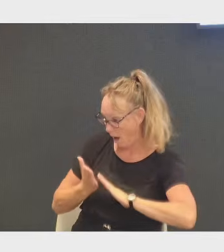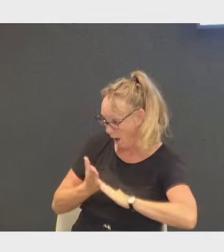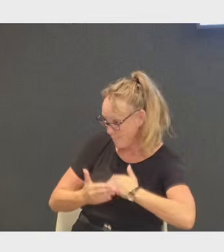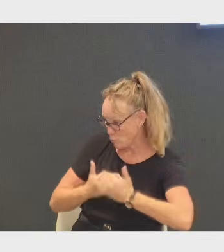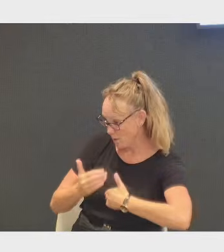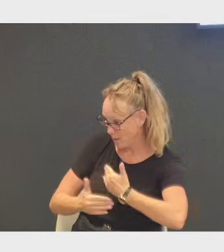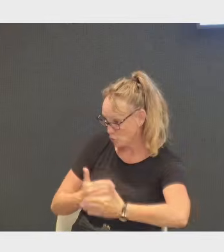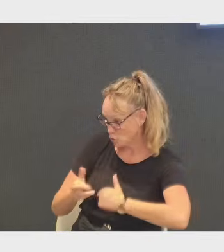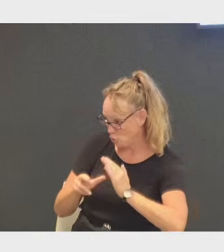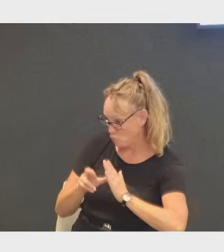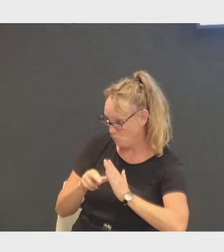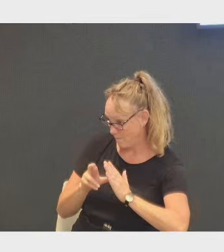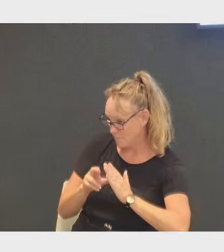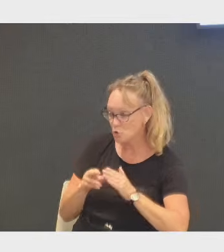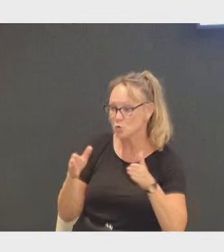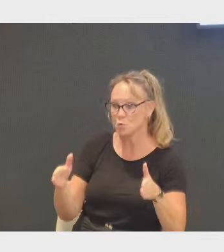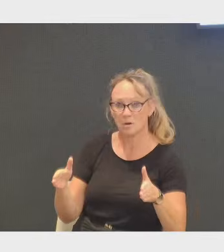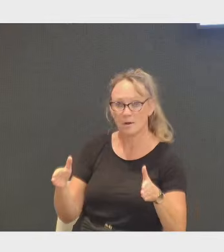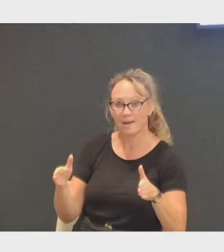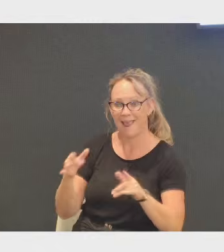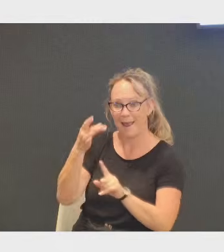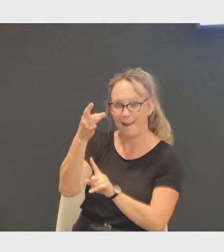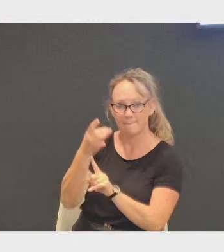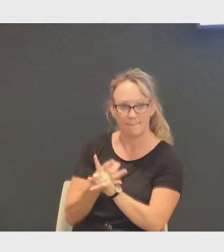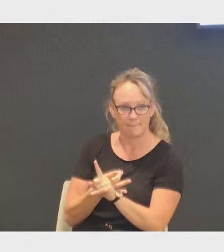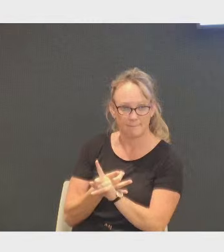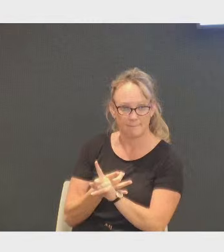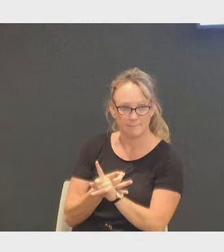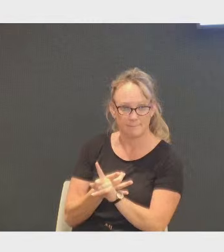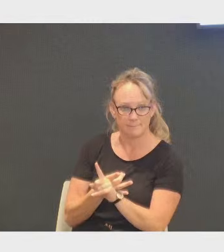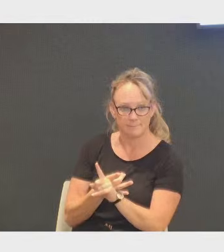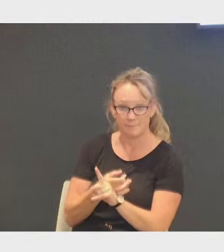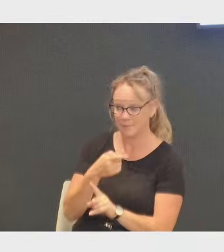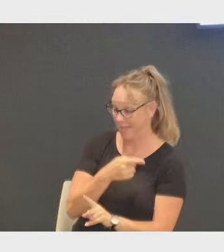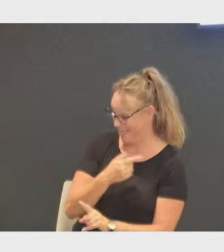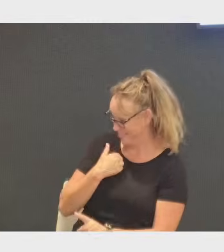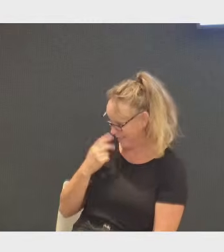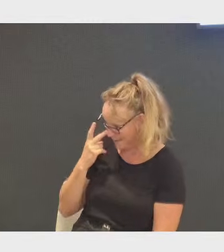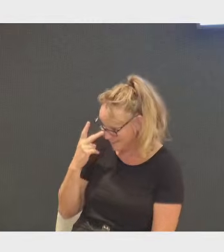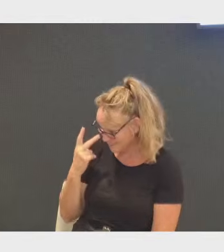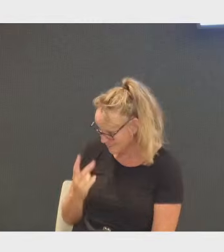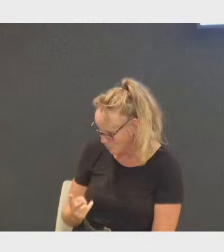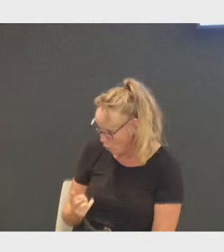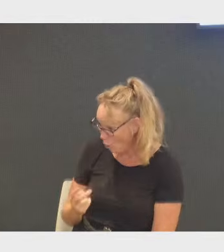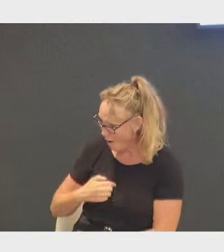an eight-month period on the levy where they found that those those sharply rising costs for out of